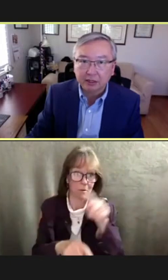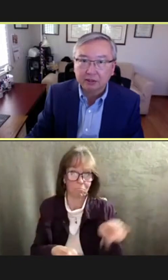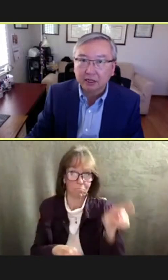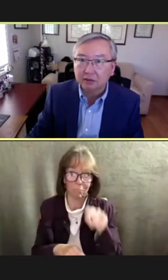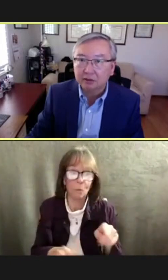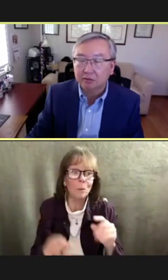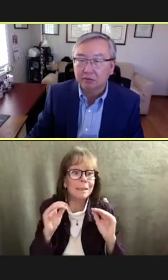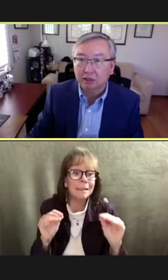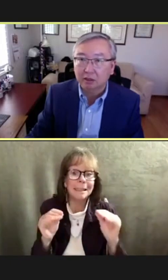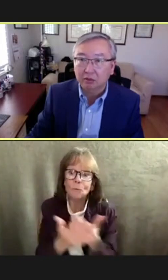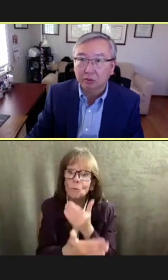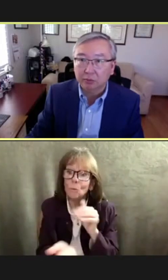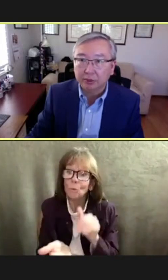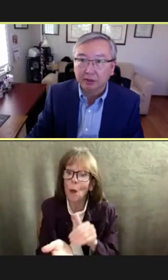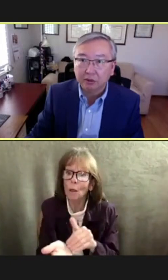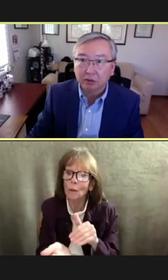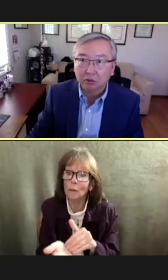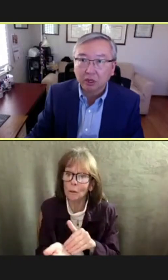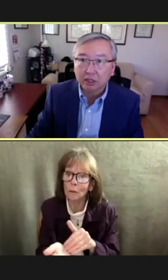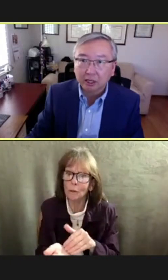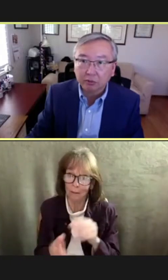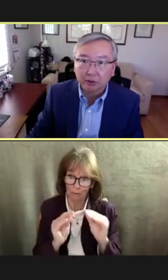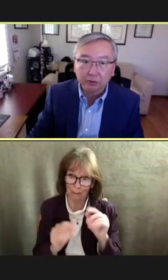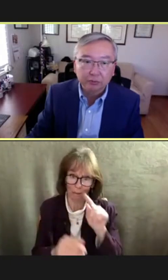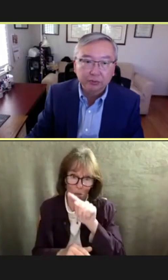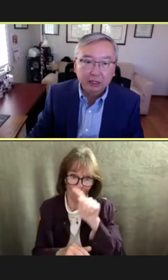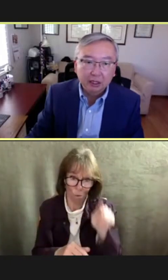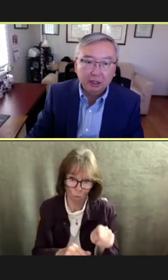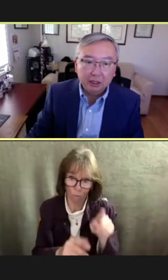then that will be quite helpful.